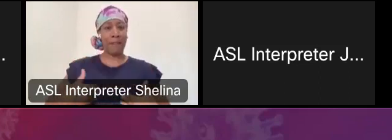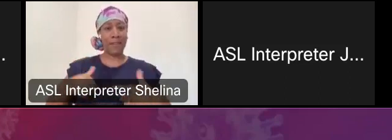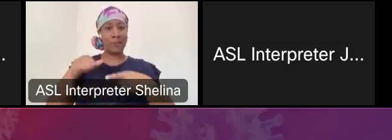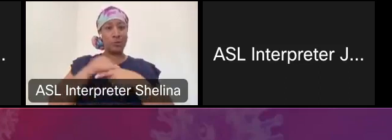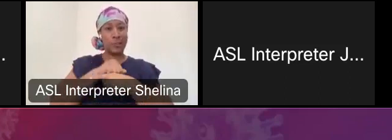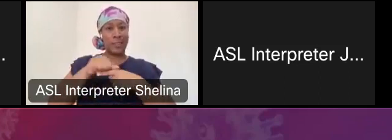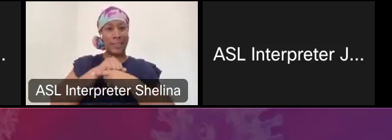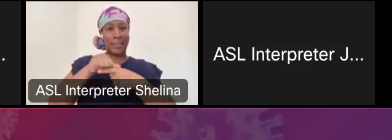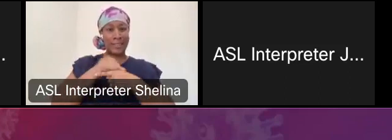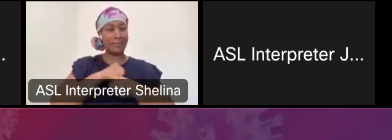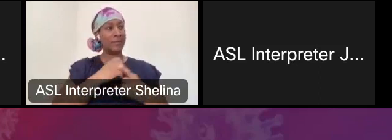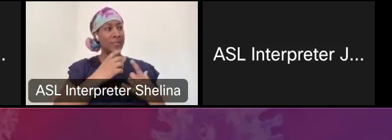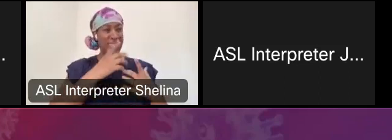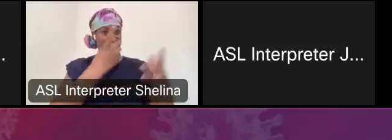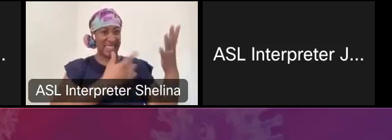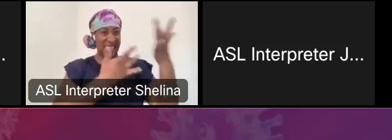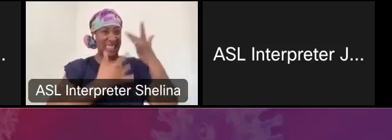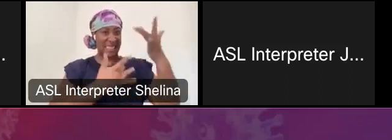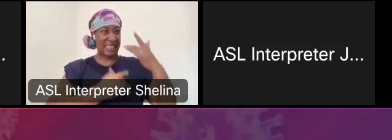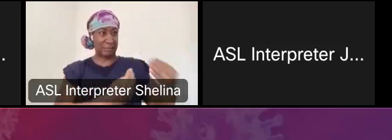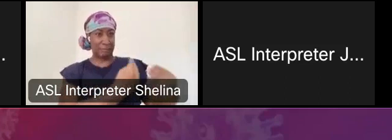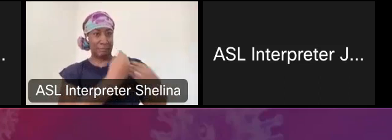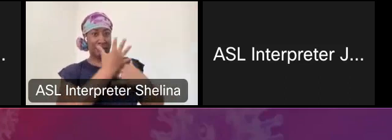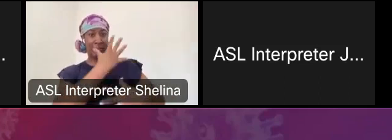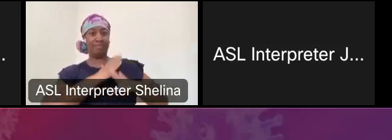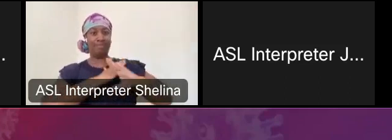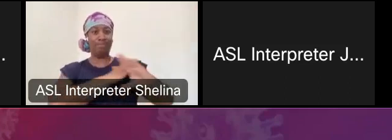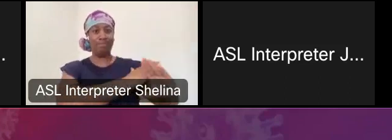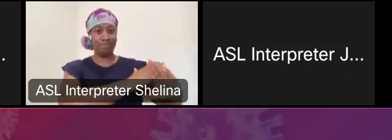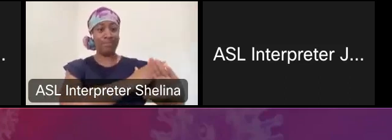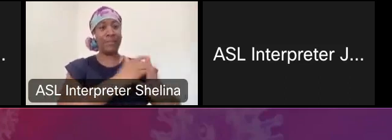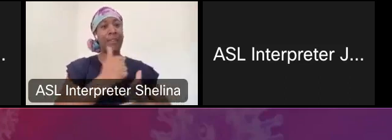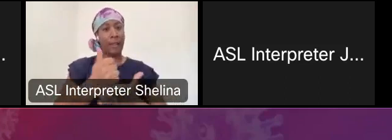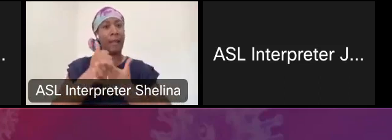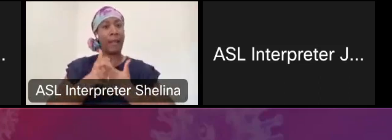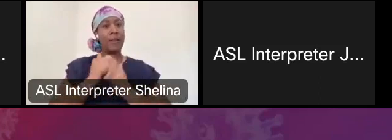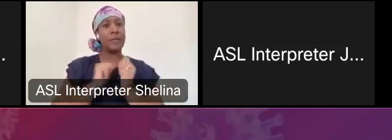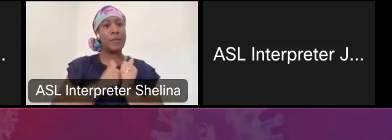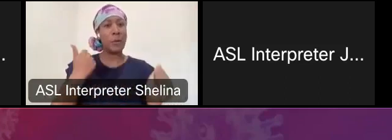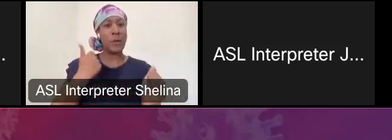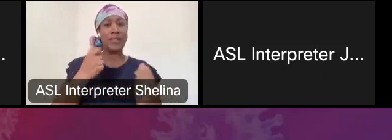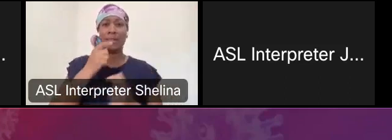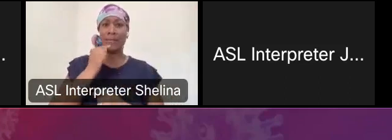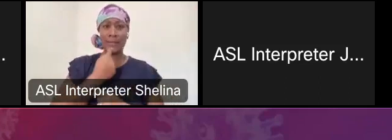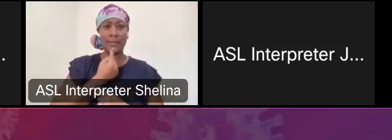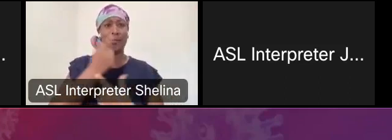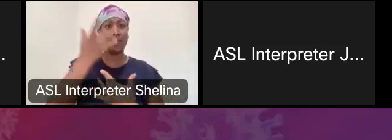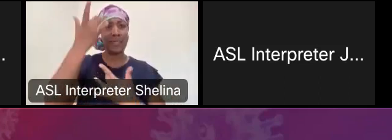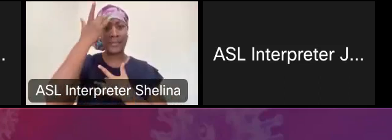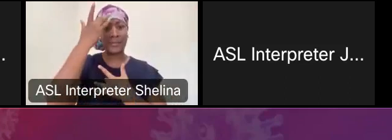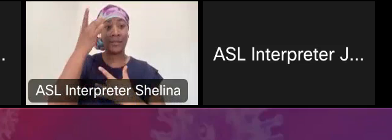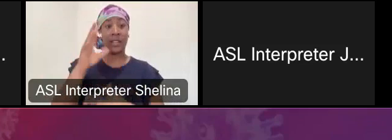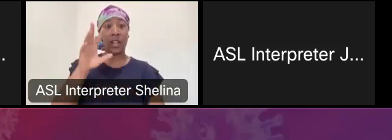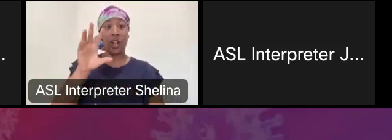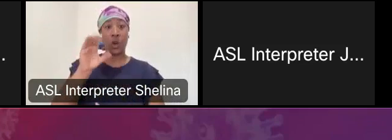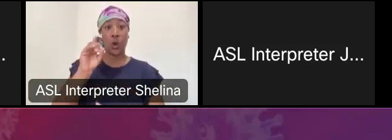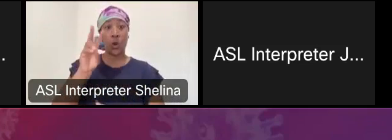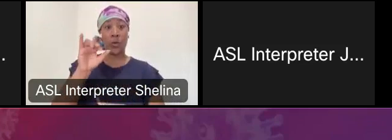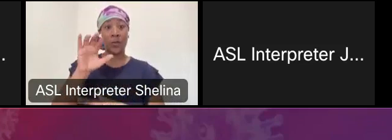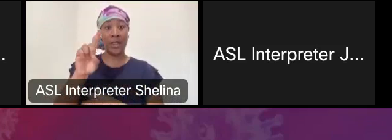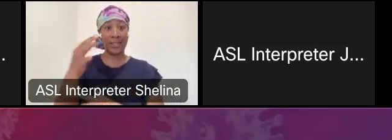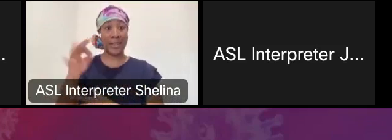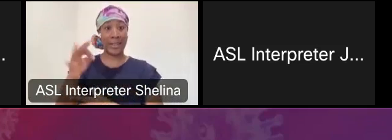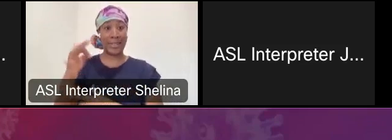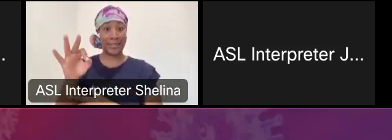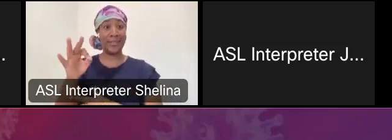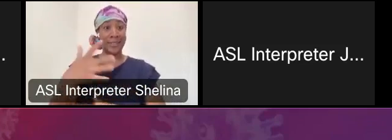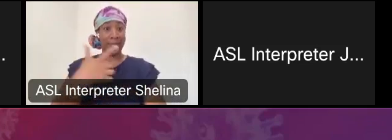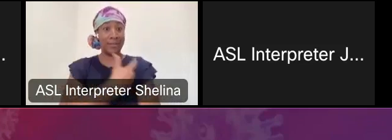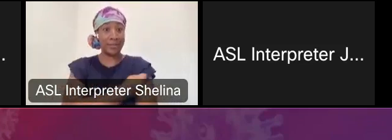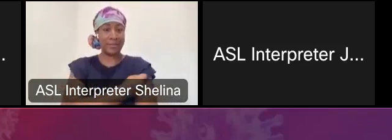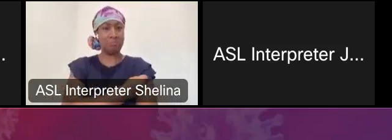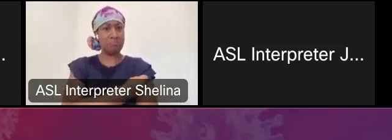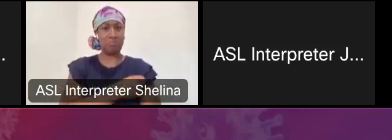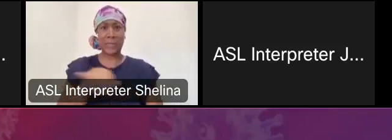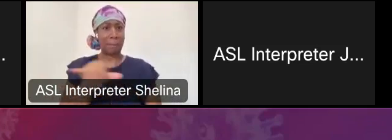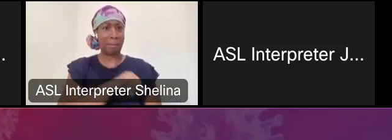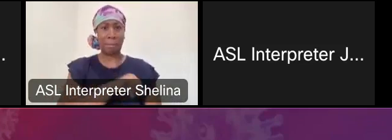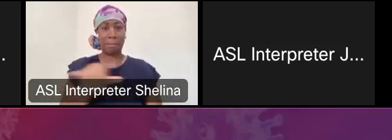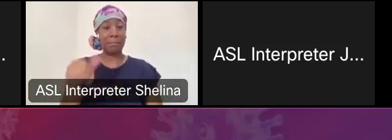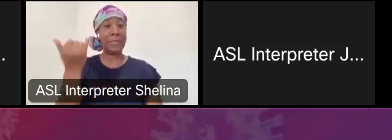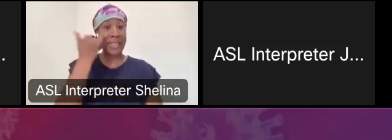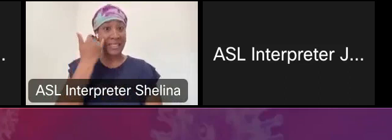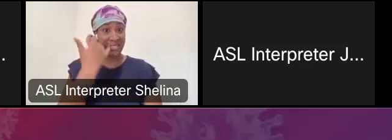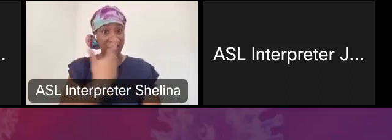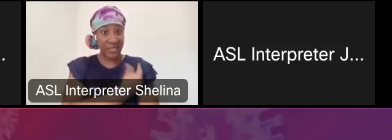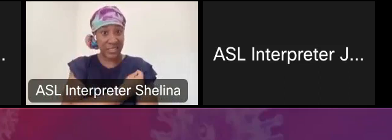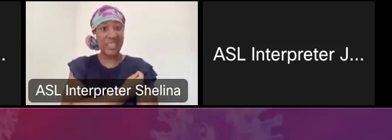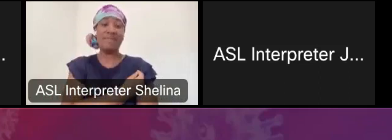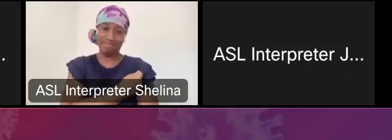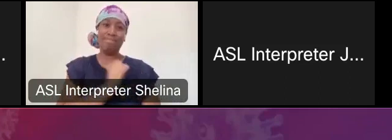Most of the time the vaccine keeps us from getting sick from pretty serious diseases. The cover 19 vaccine was made to do the same. We have seen that even if you are vaccinated, you can still get Coburn 19, and spread it to others.